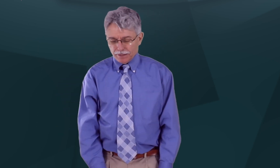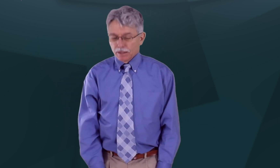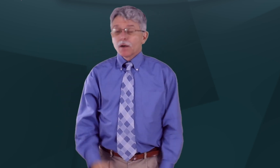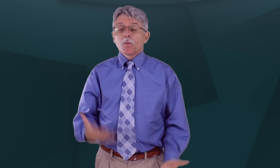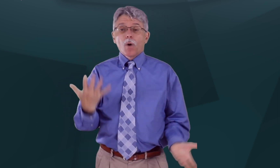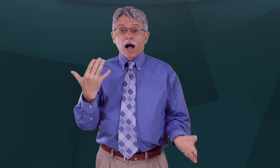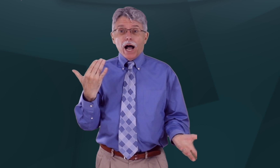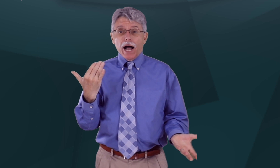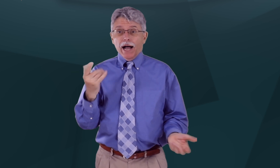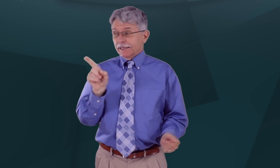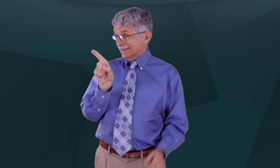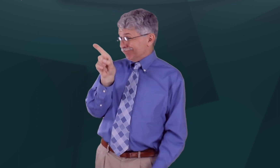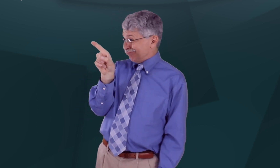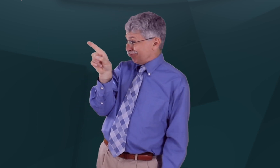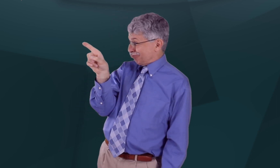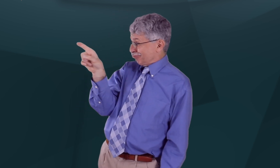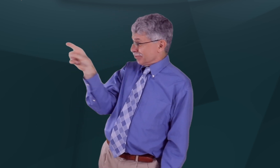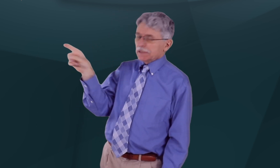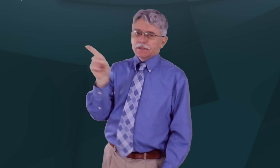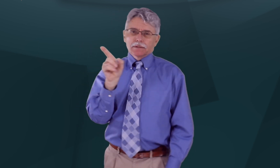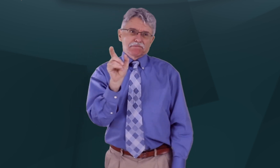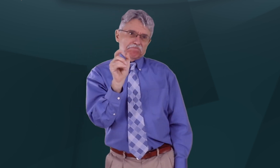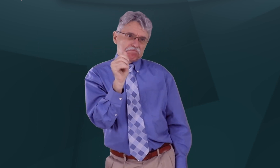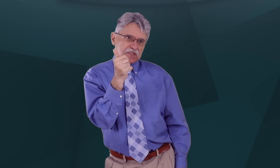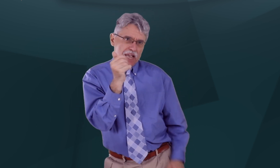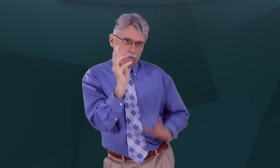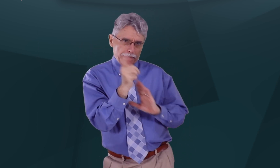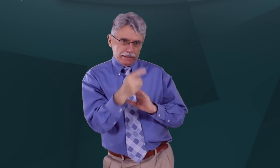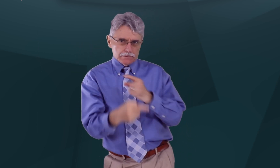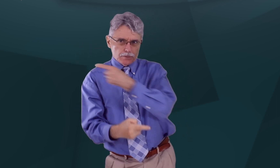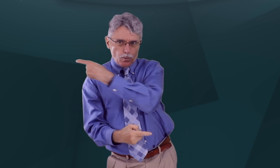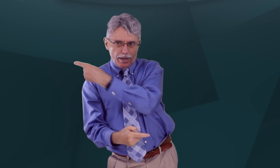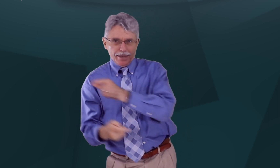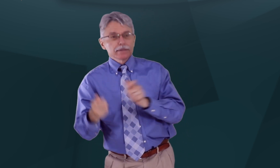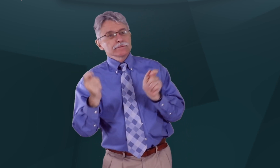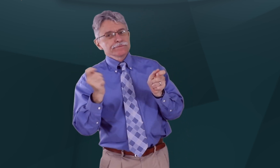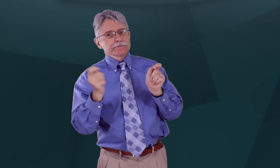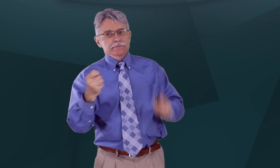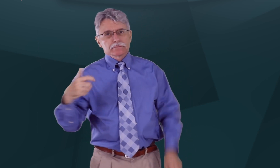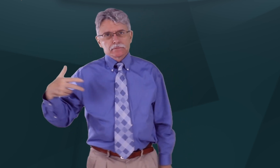And why? Way down the street -- probably ten minutes away by horse --